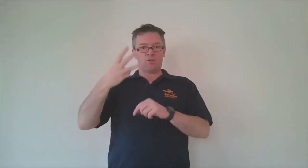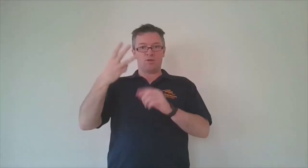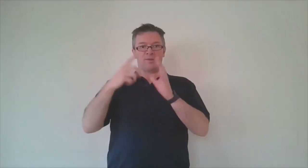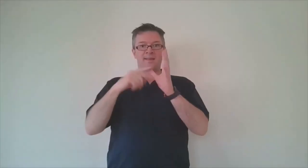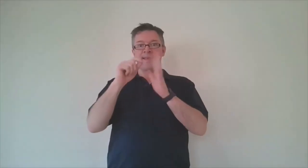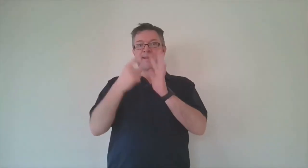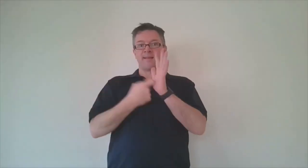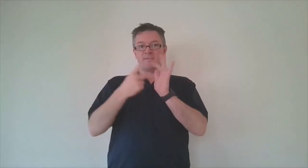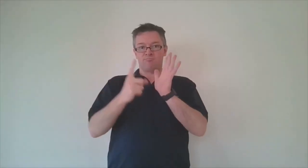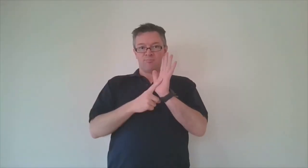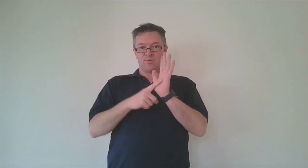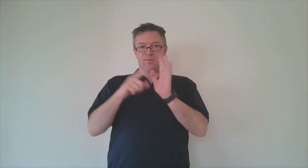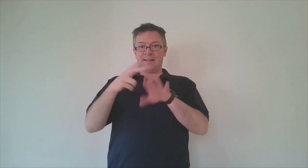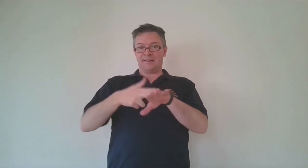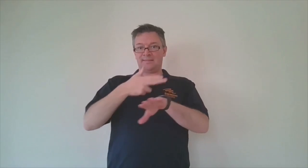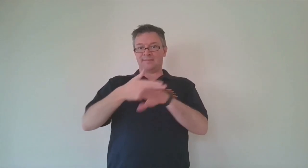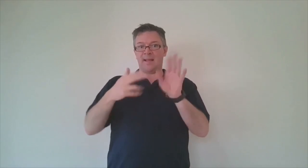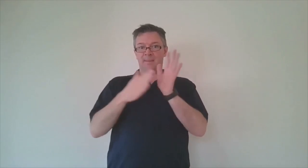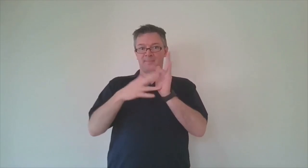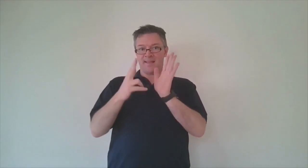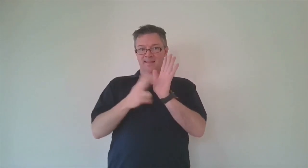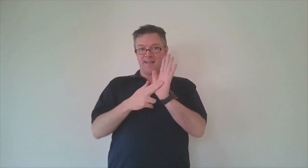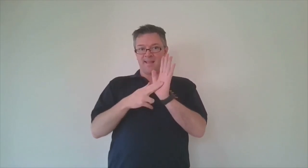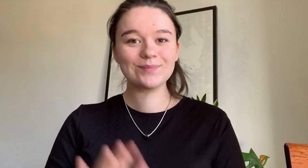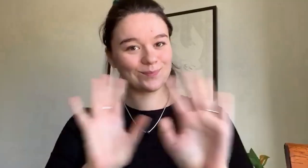13th April – Easter Monday.